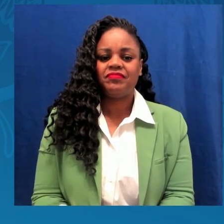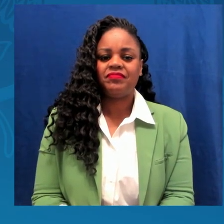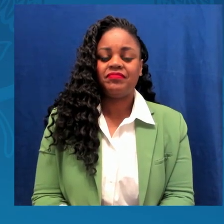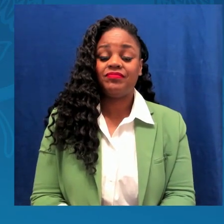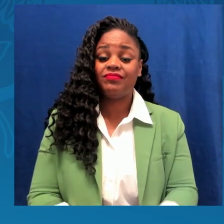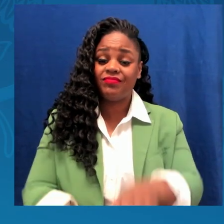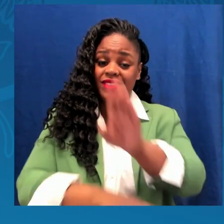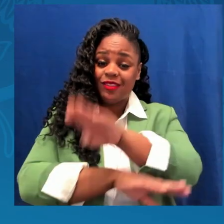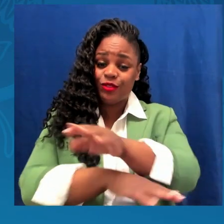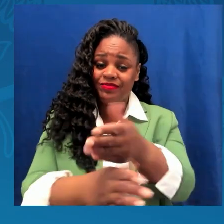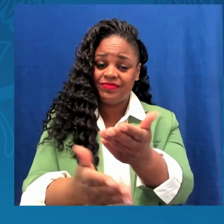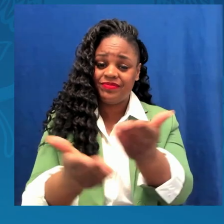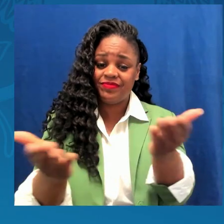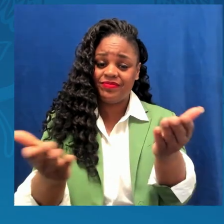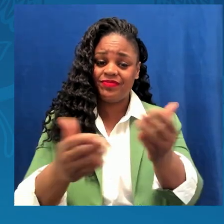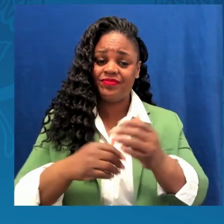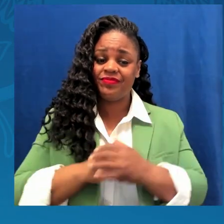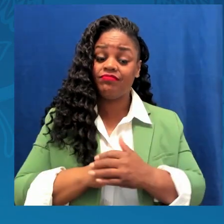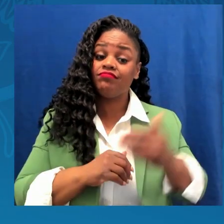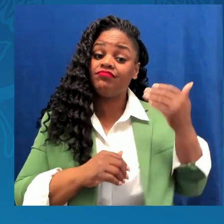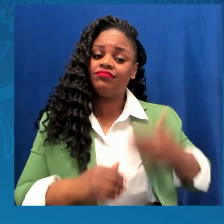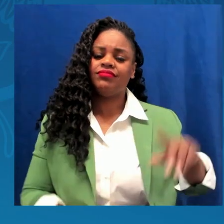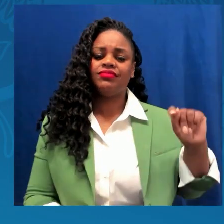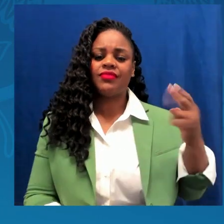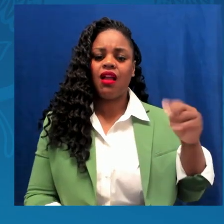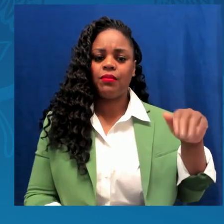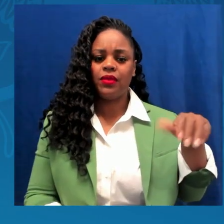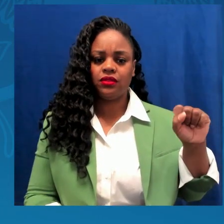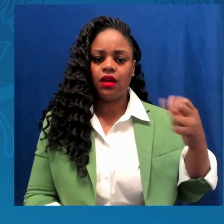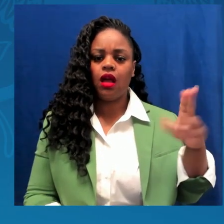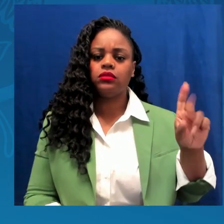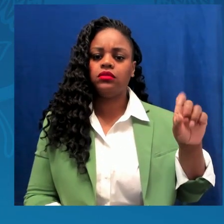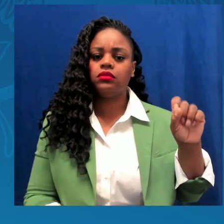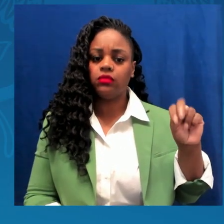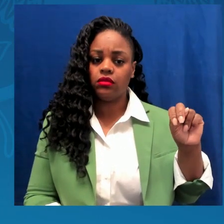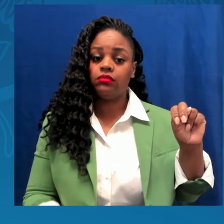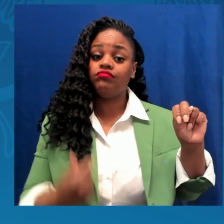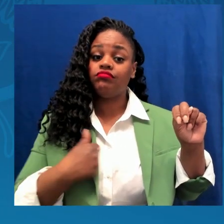I am Tom Hudson, and I am proud to serve as the 12th President of Jackson State University,